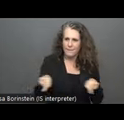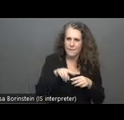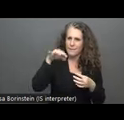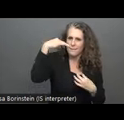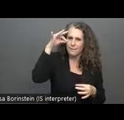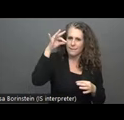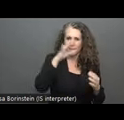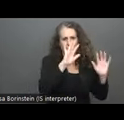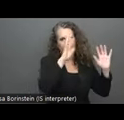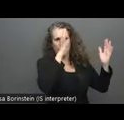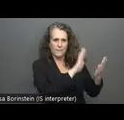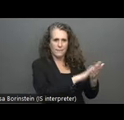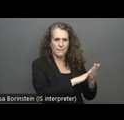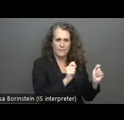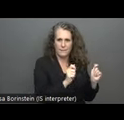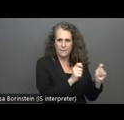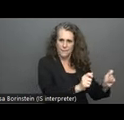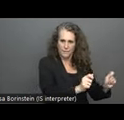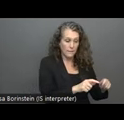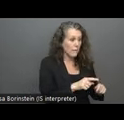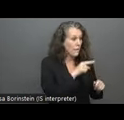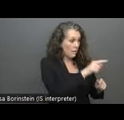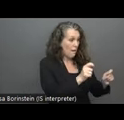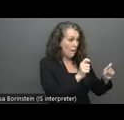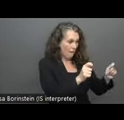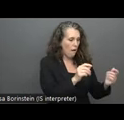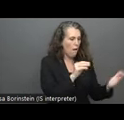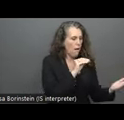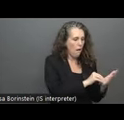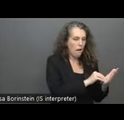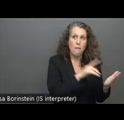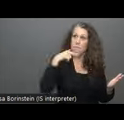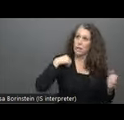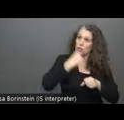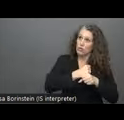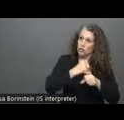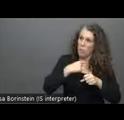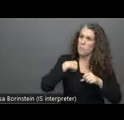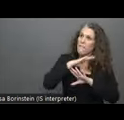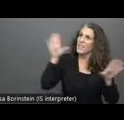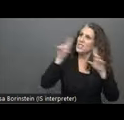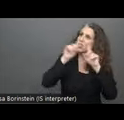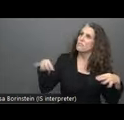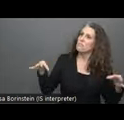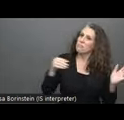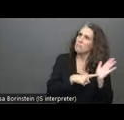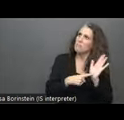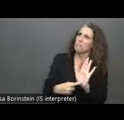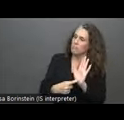university after be suited to facilitate fizzy communication, Papa.